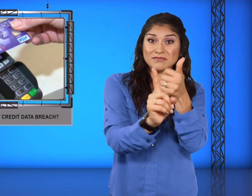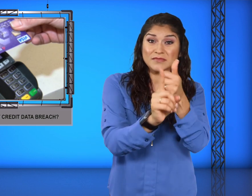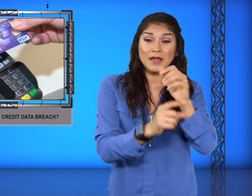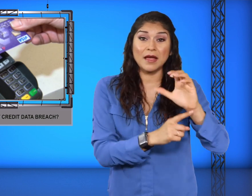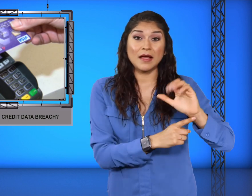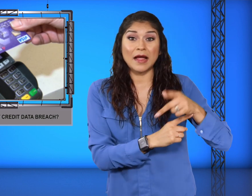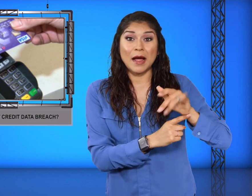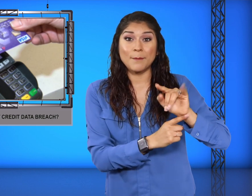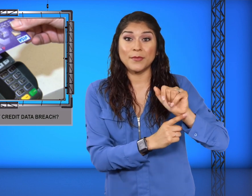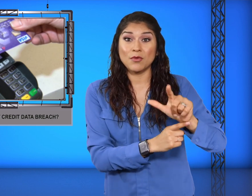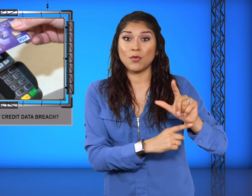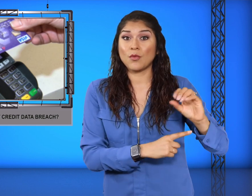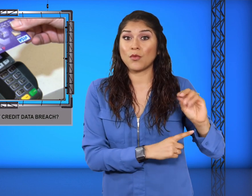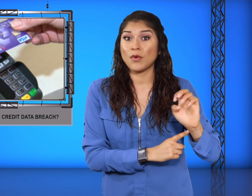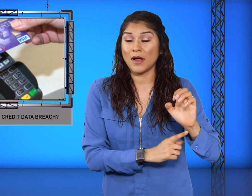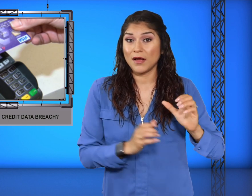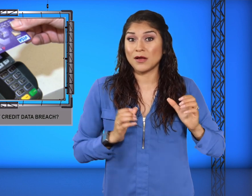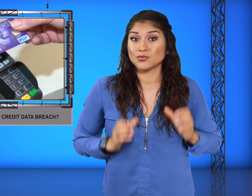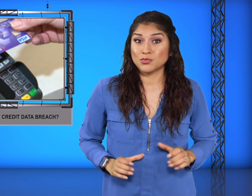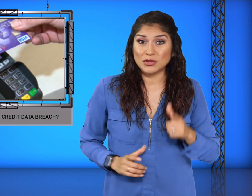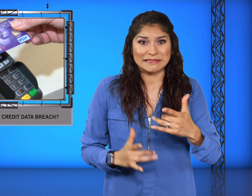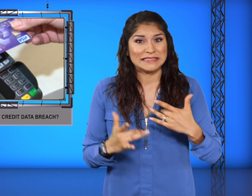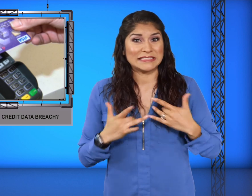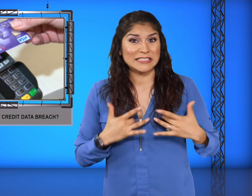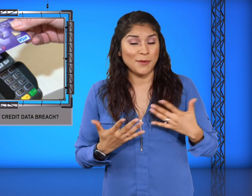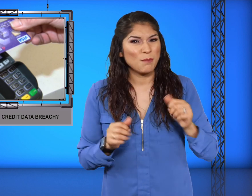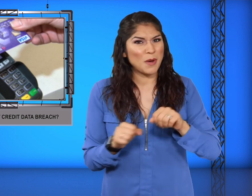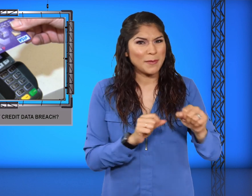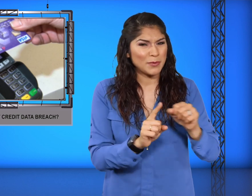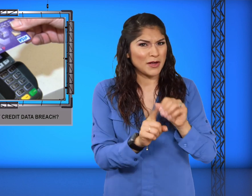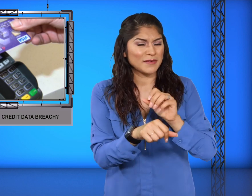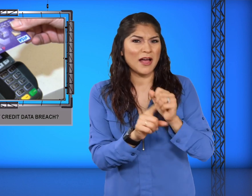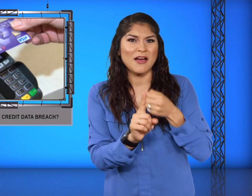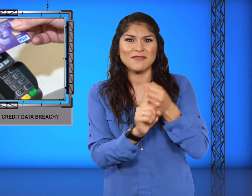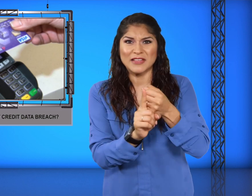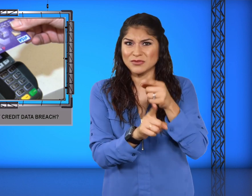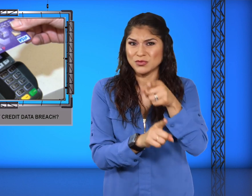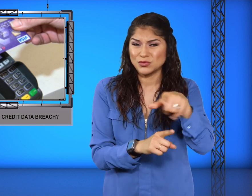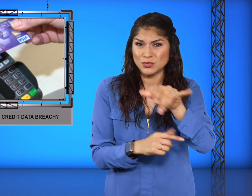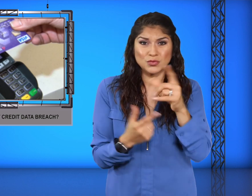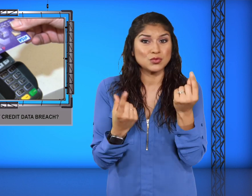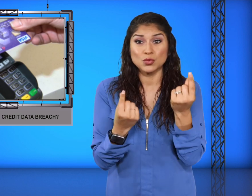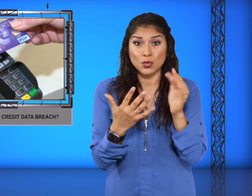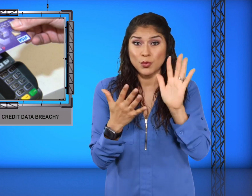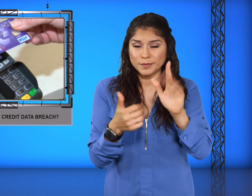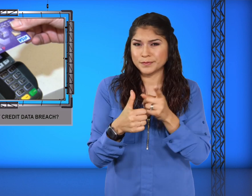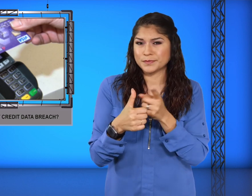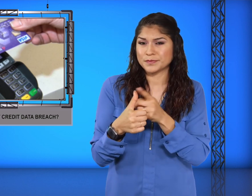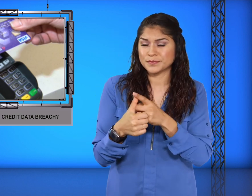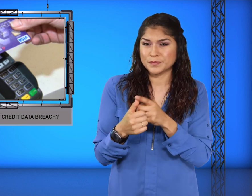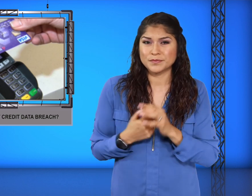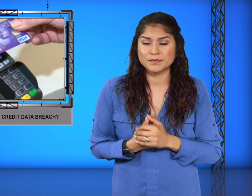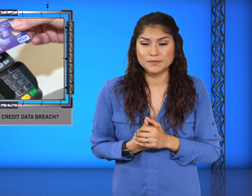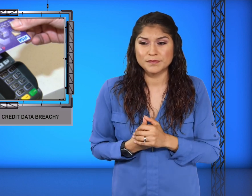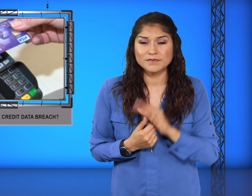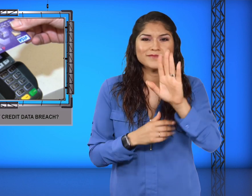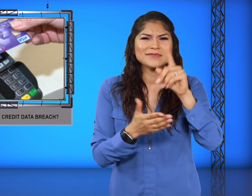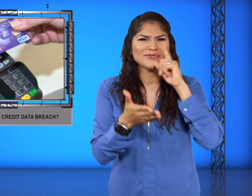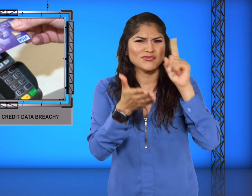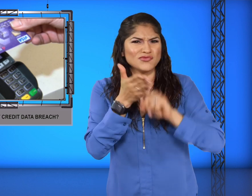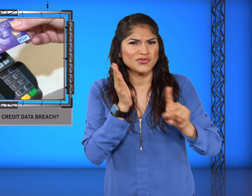If you're a Capital One customer concerned that you may be affected, here's what you should do: